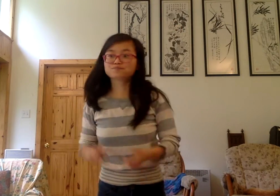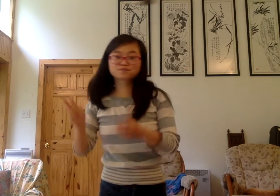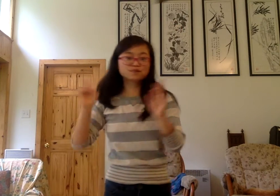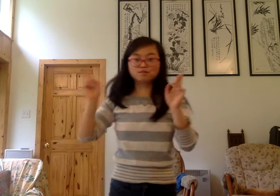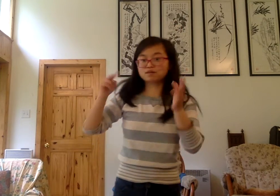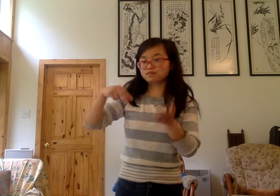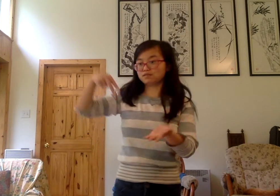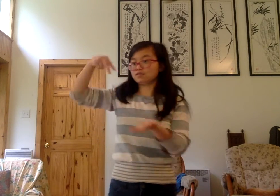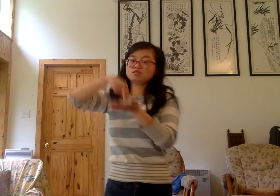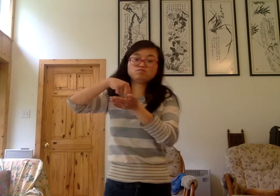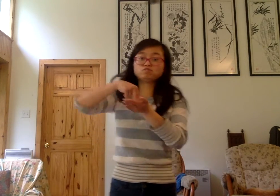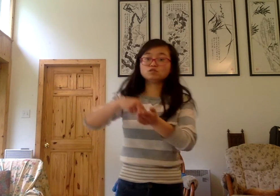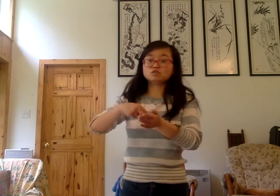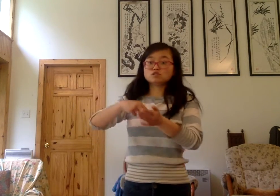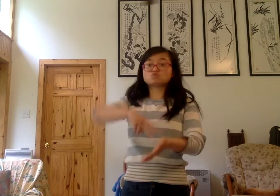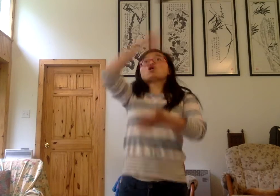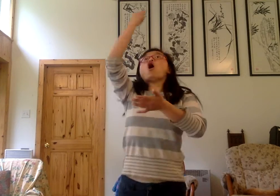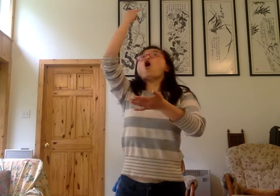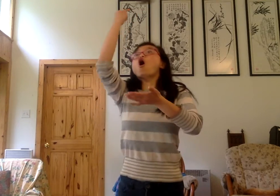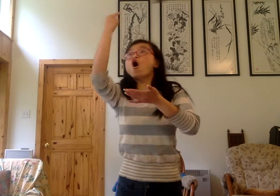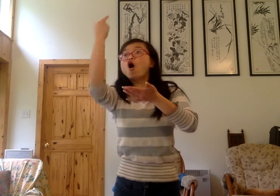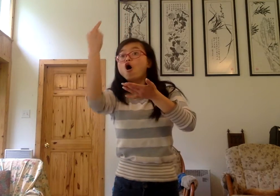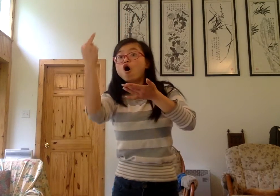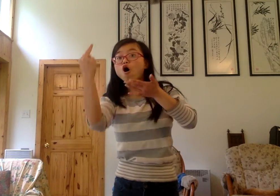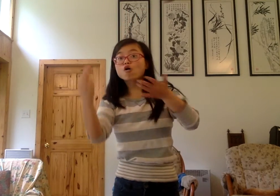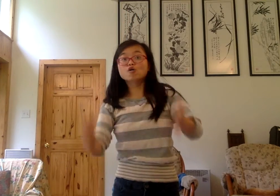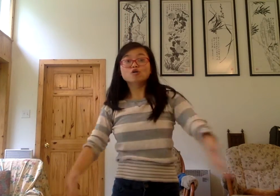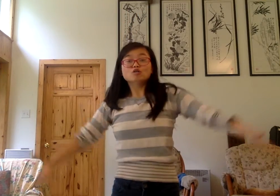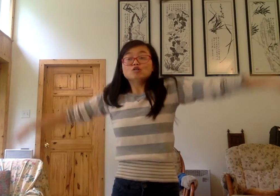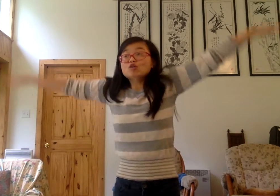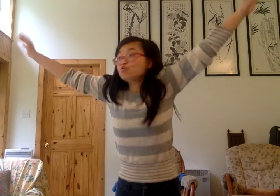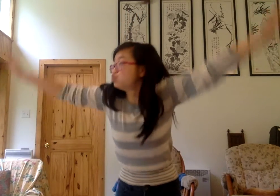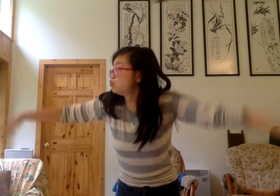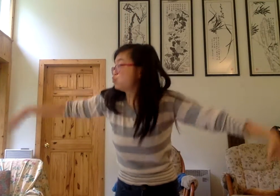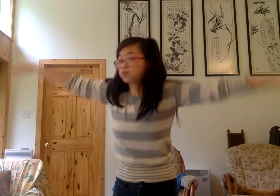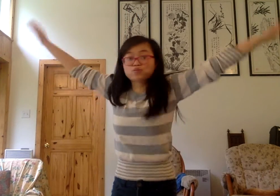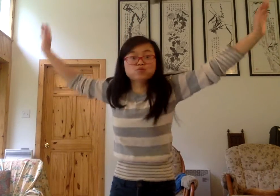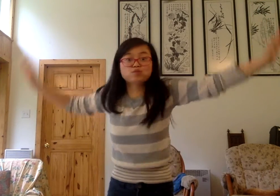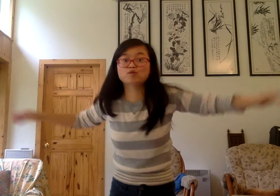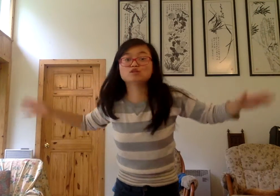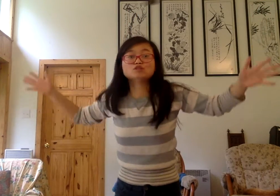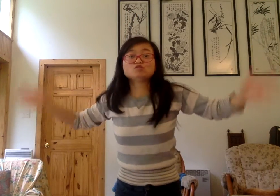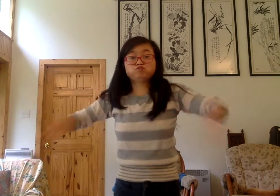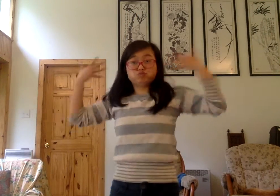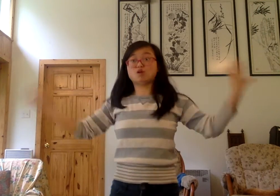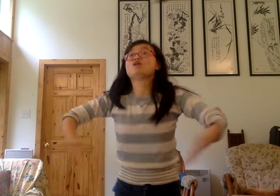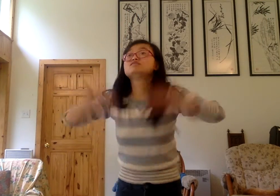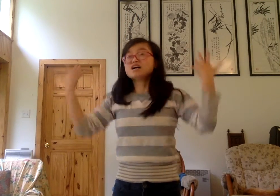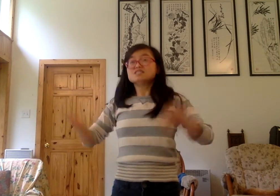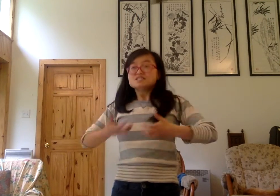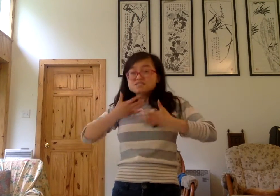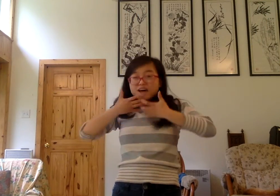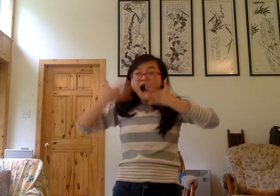Ready to stand with falling down and fly and push of wind near my face and shouting and yelling